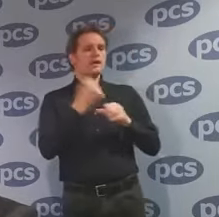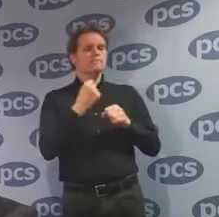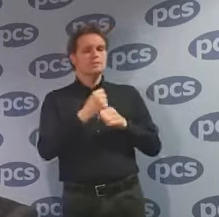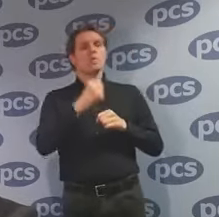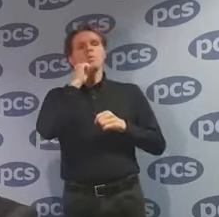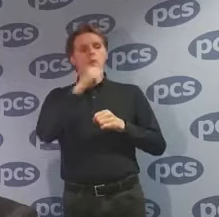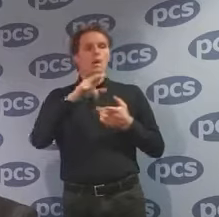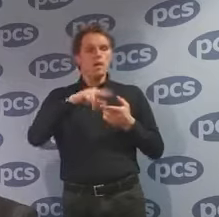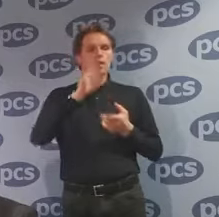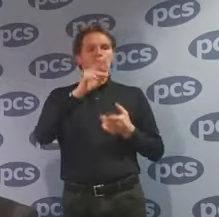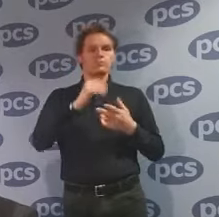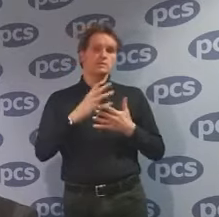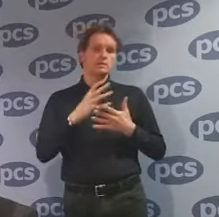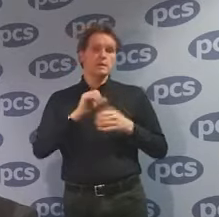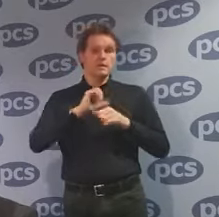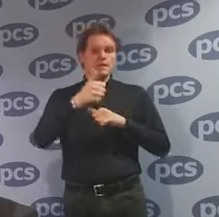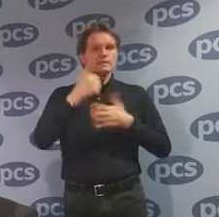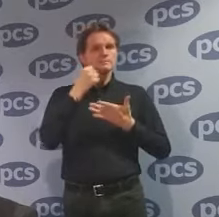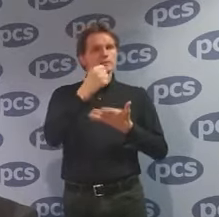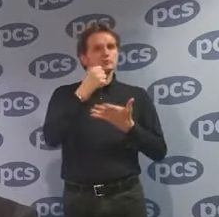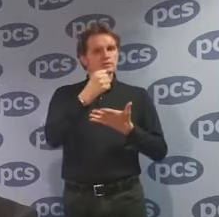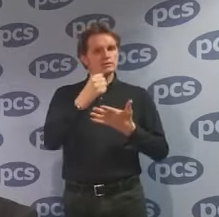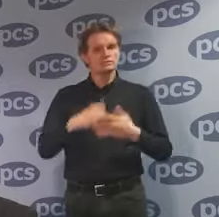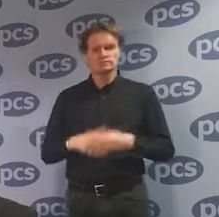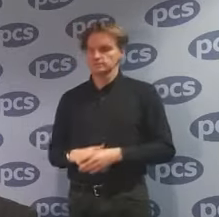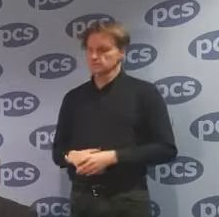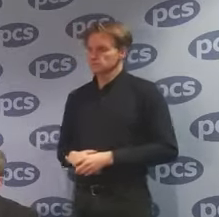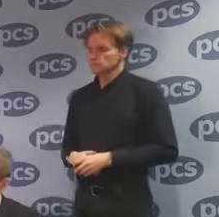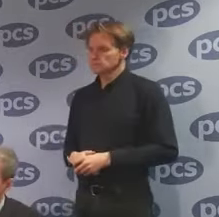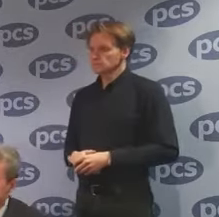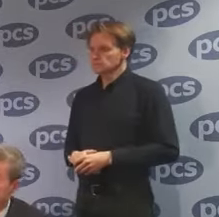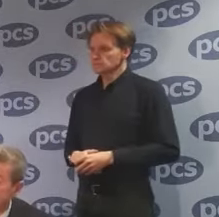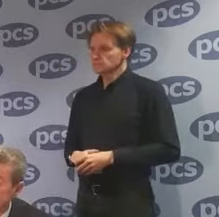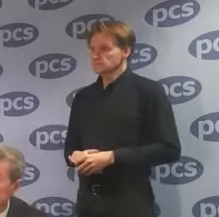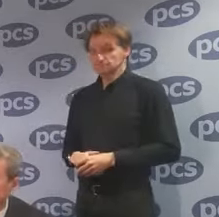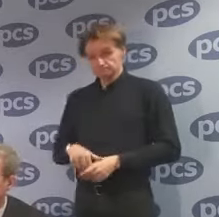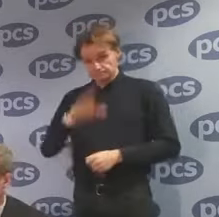Thanks Mark just to remind people with our Facebook